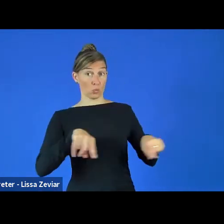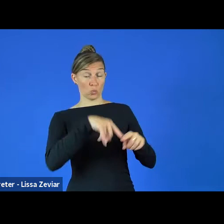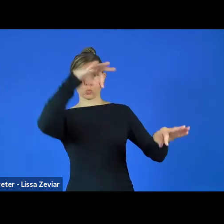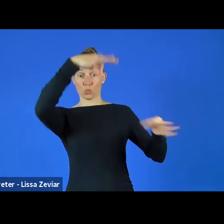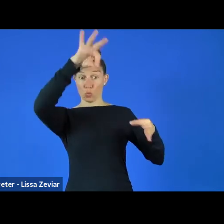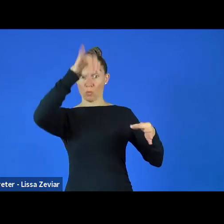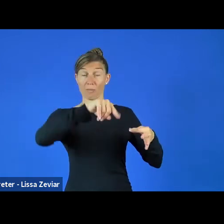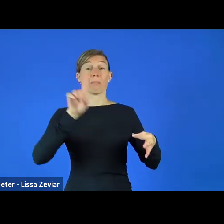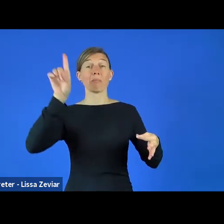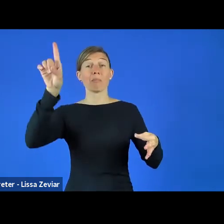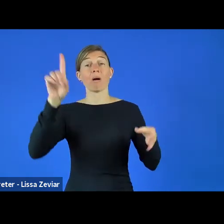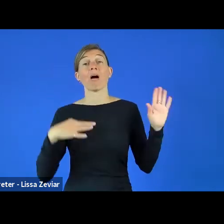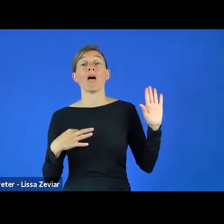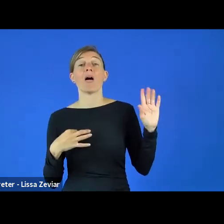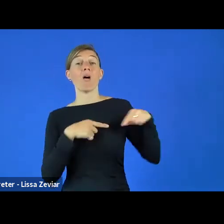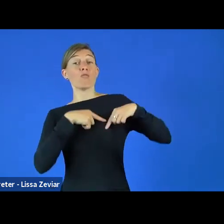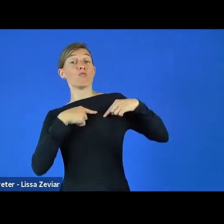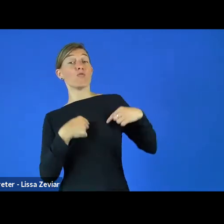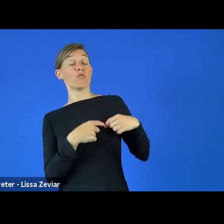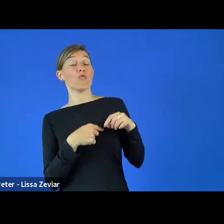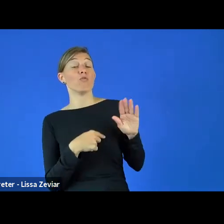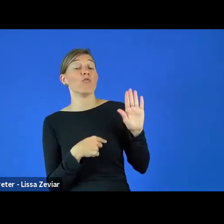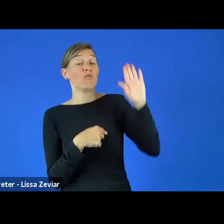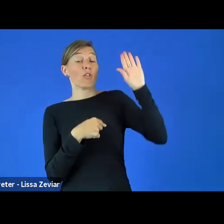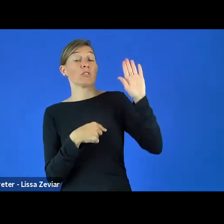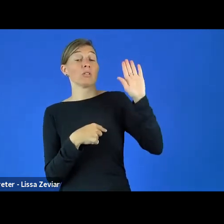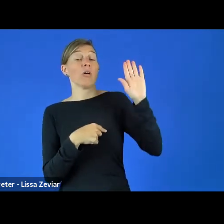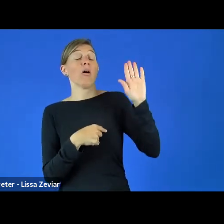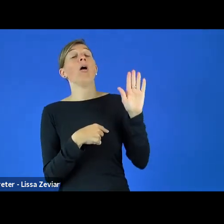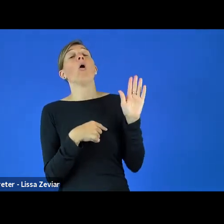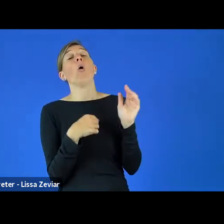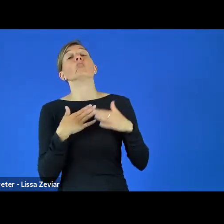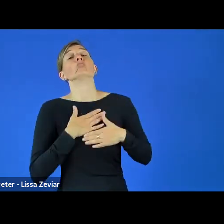amongst economic actors, and they put actors, not operators,